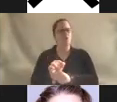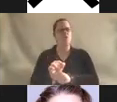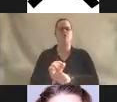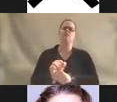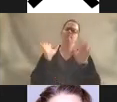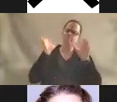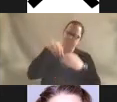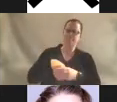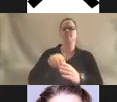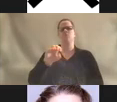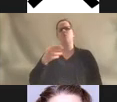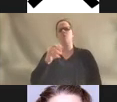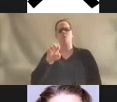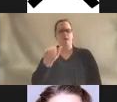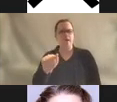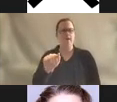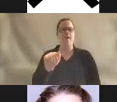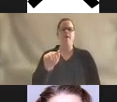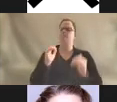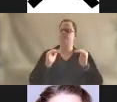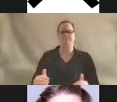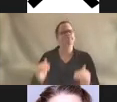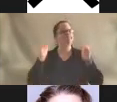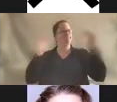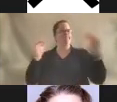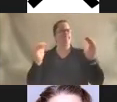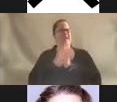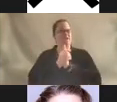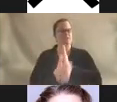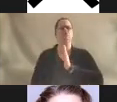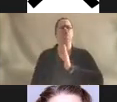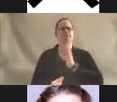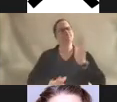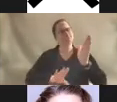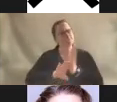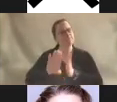and have leveraged the expertise that they developed as members of OHEA